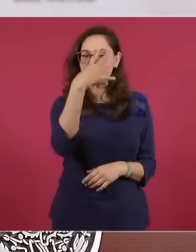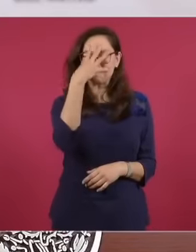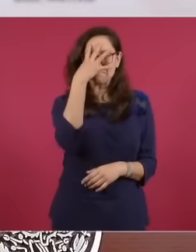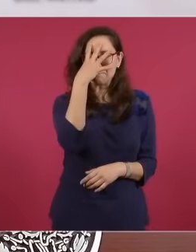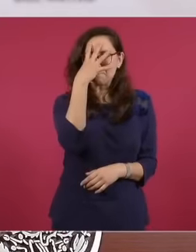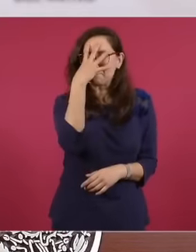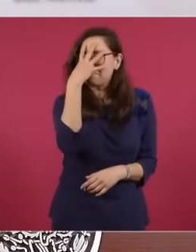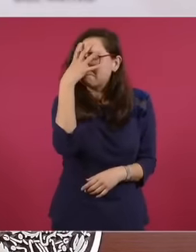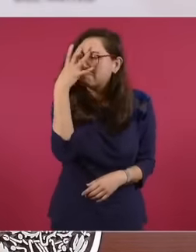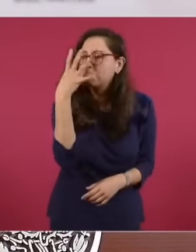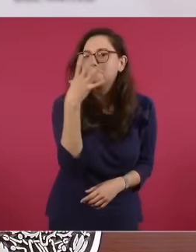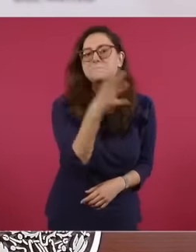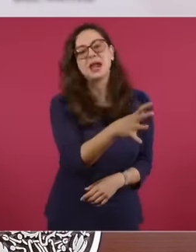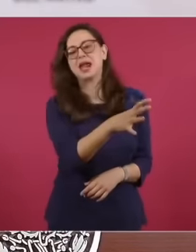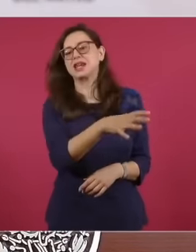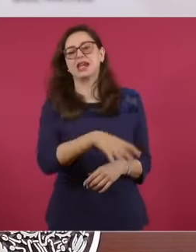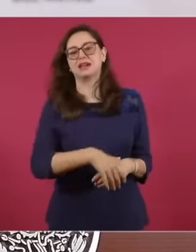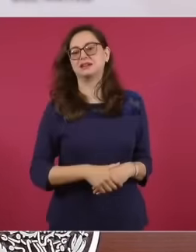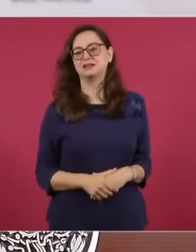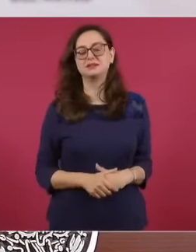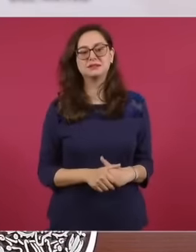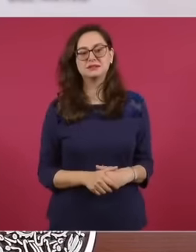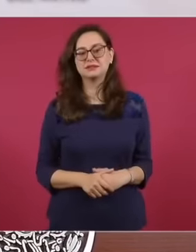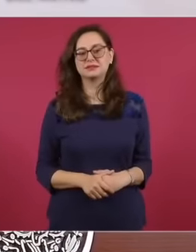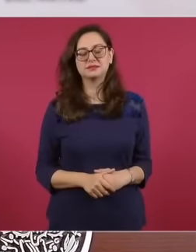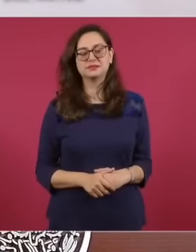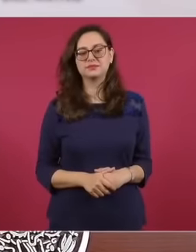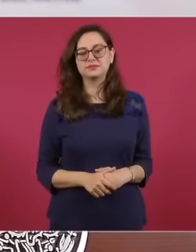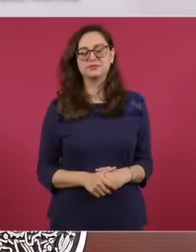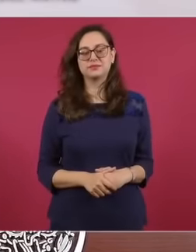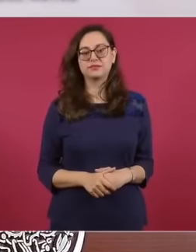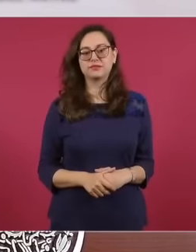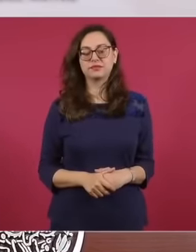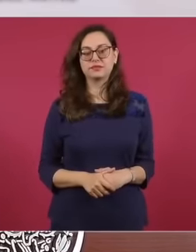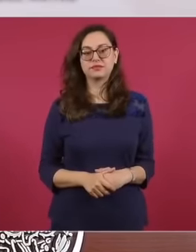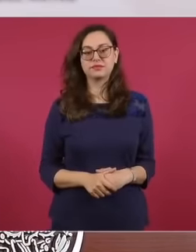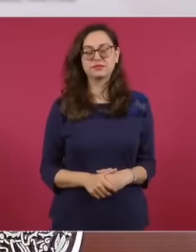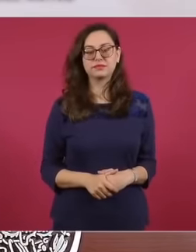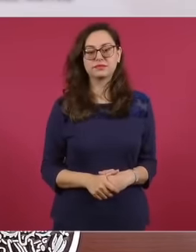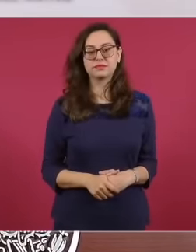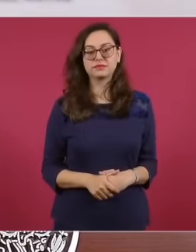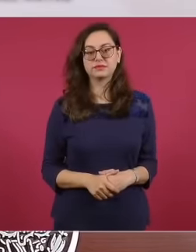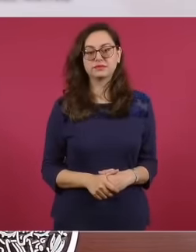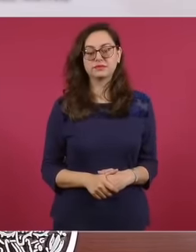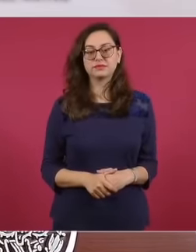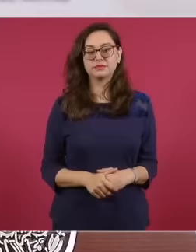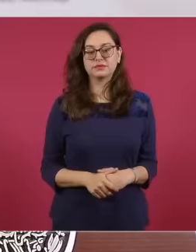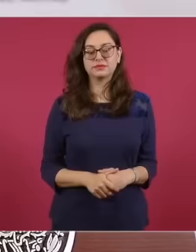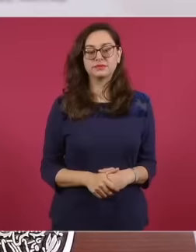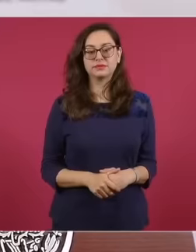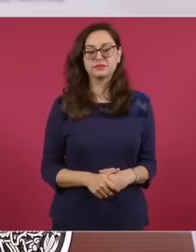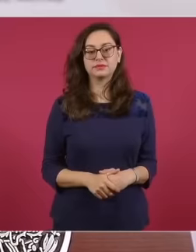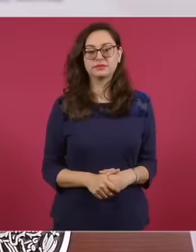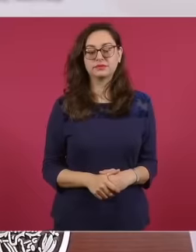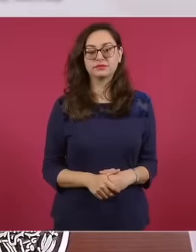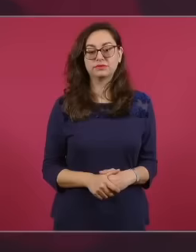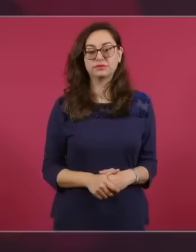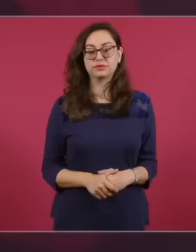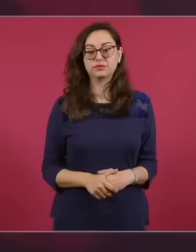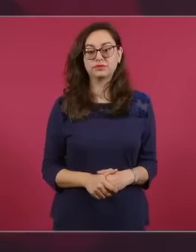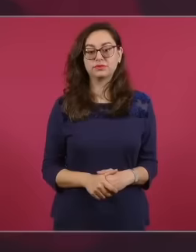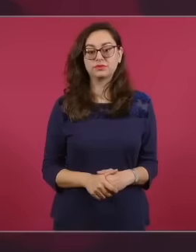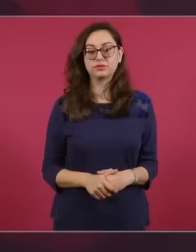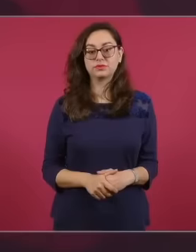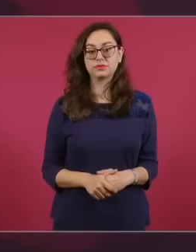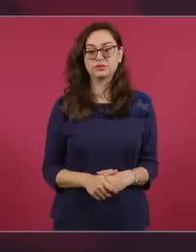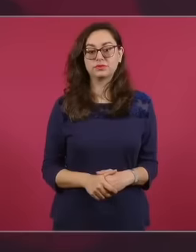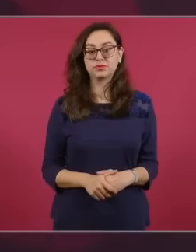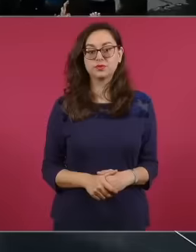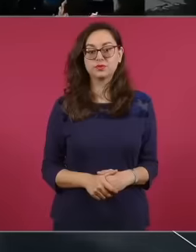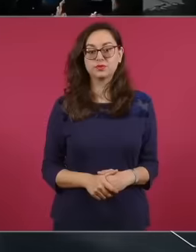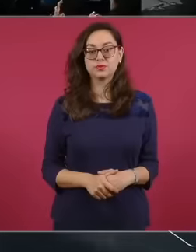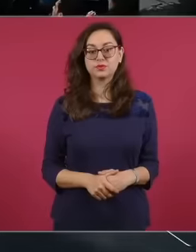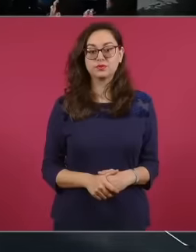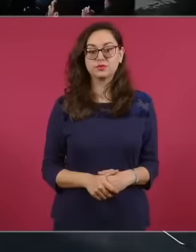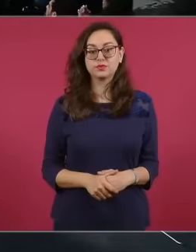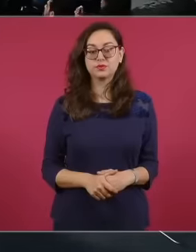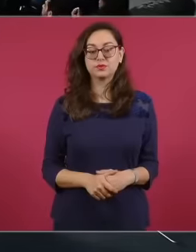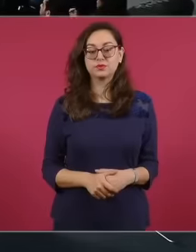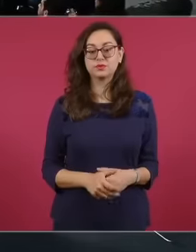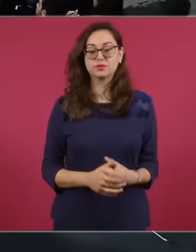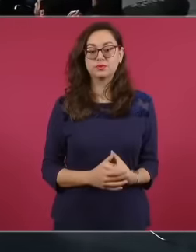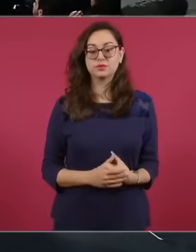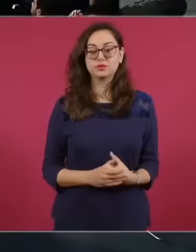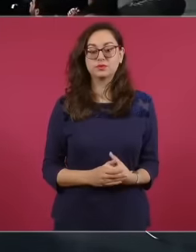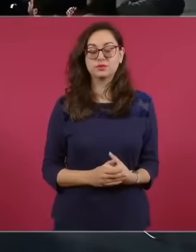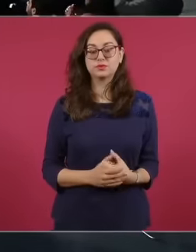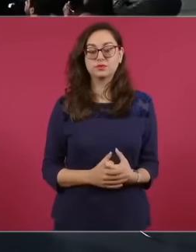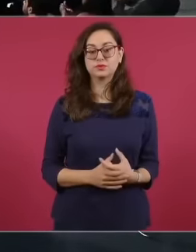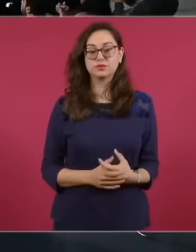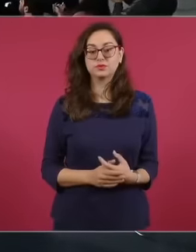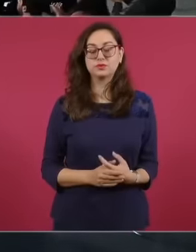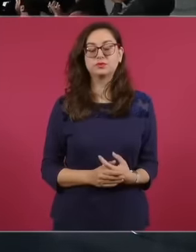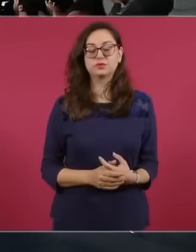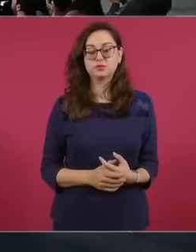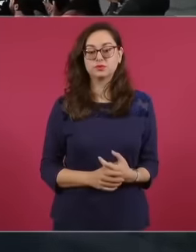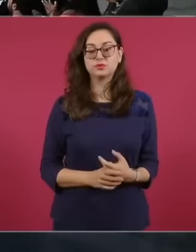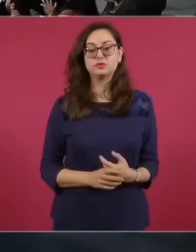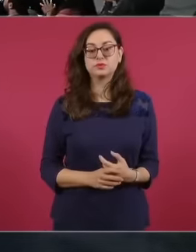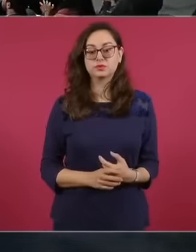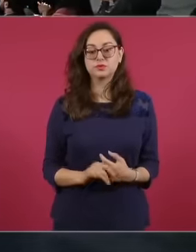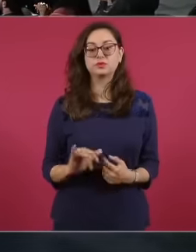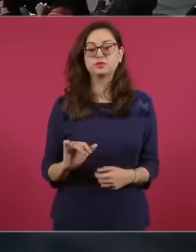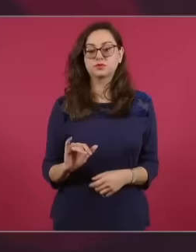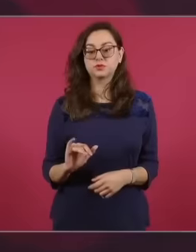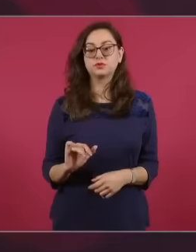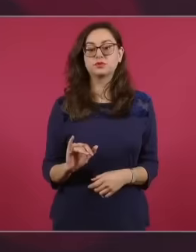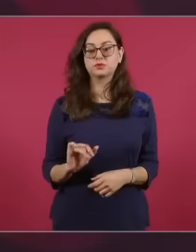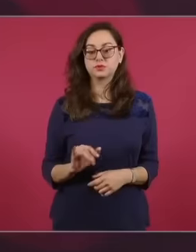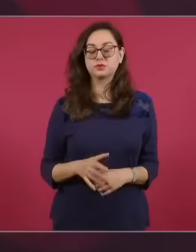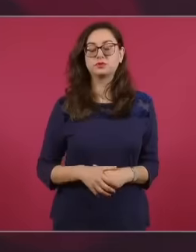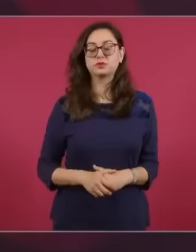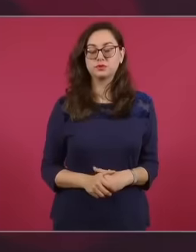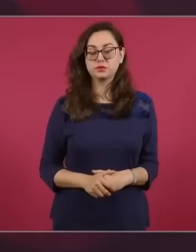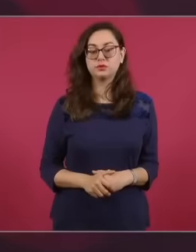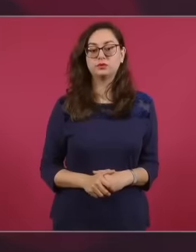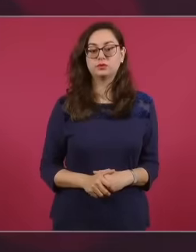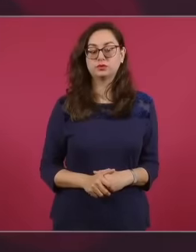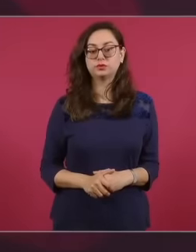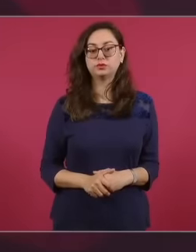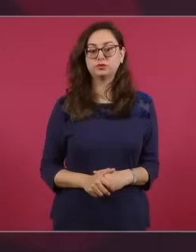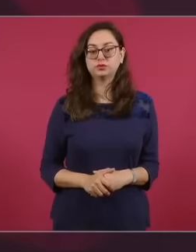, their only God told them It's the